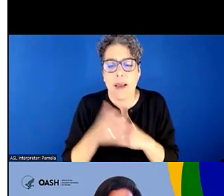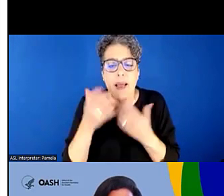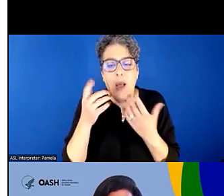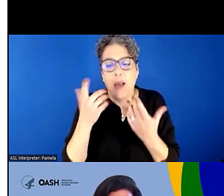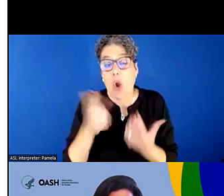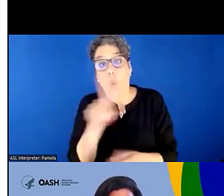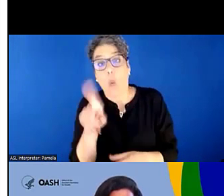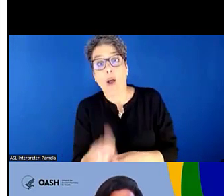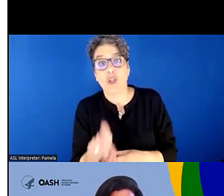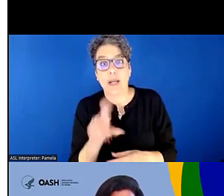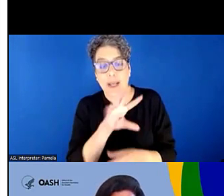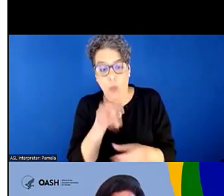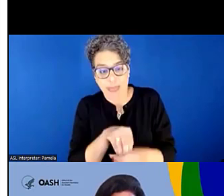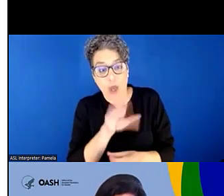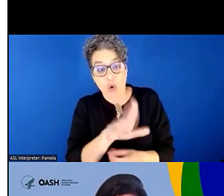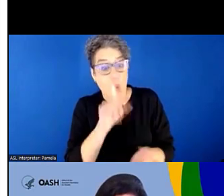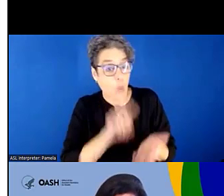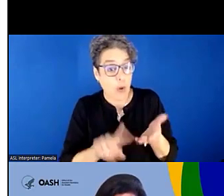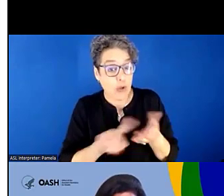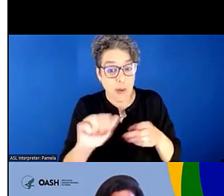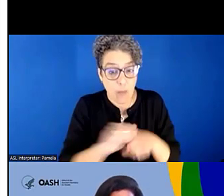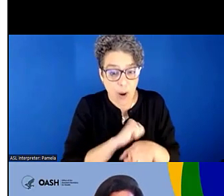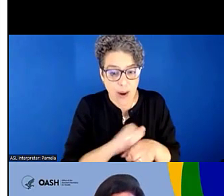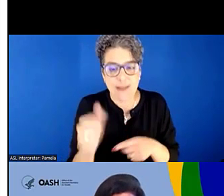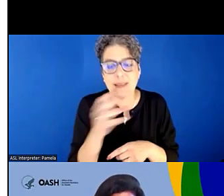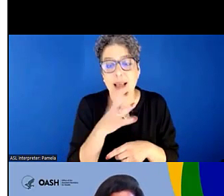and even to research misconduct allegations,